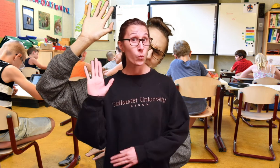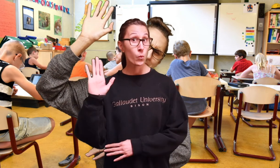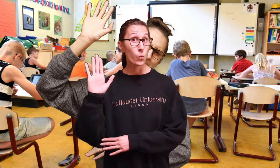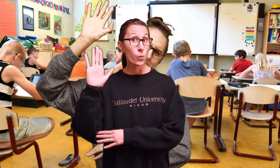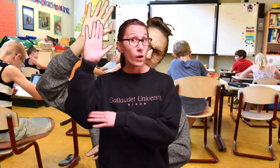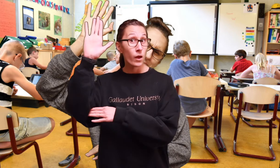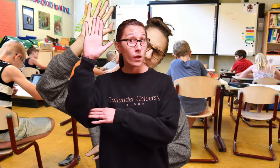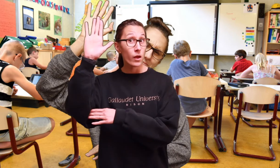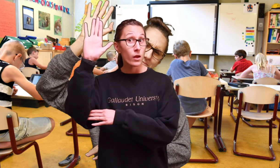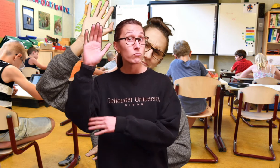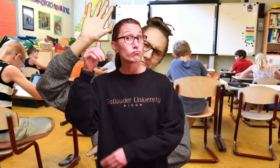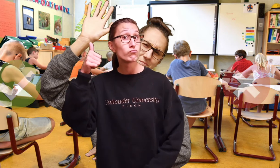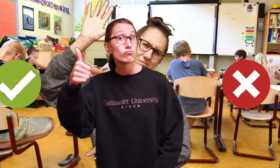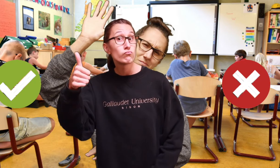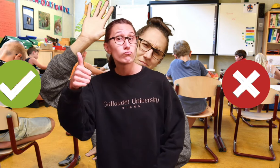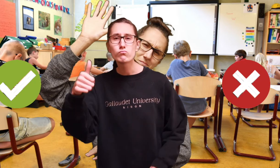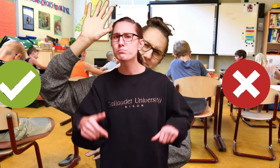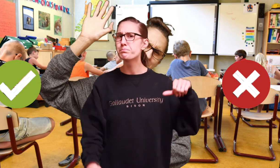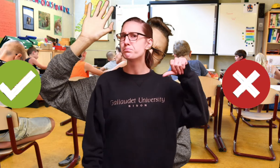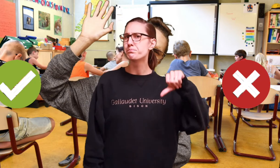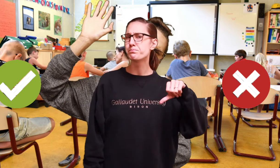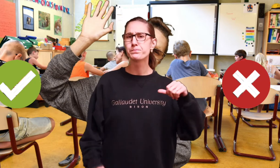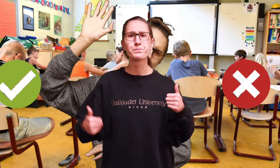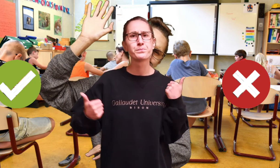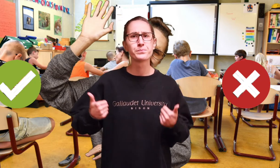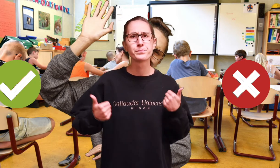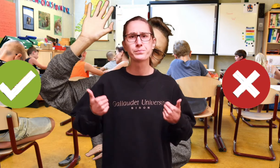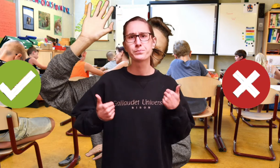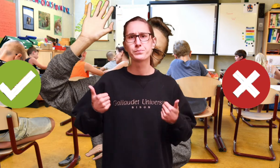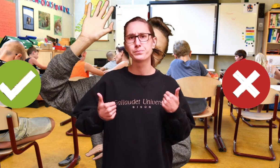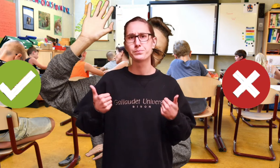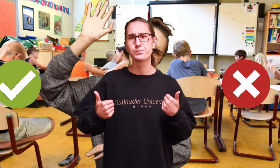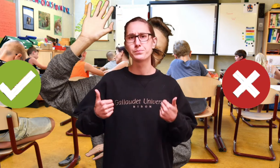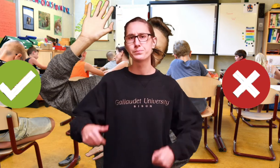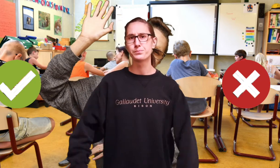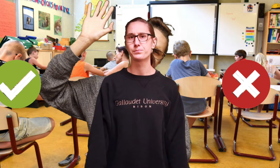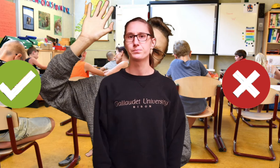Is raising your hand good or bad?